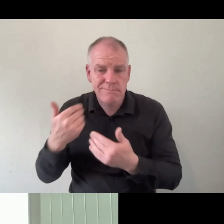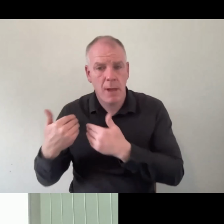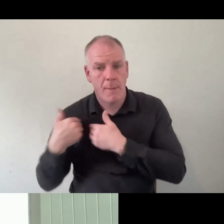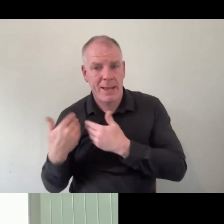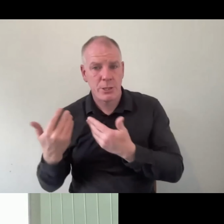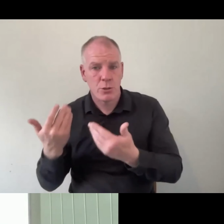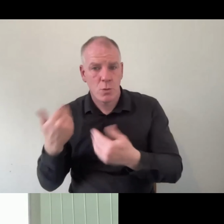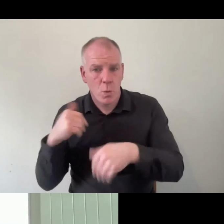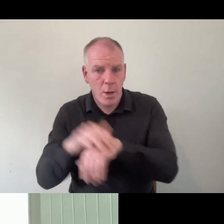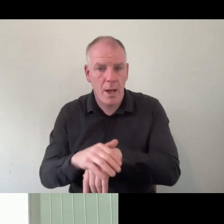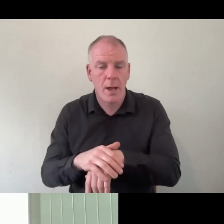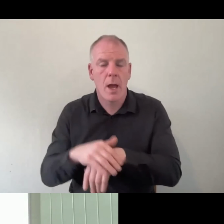because that is our last question.